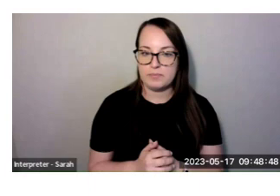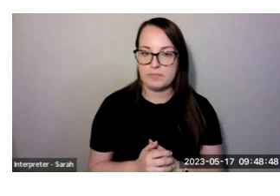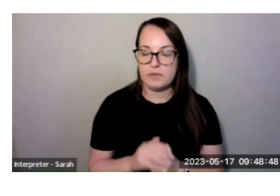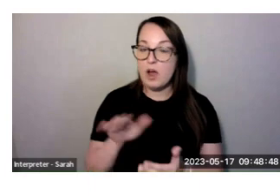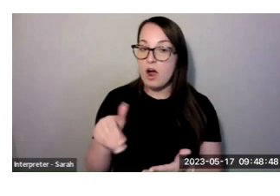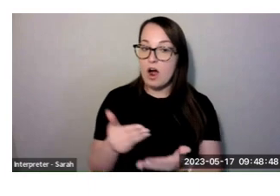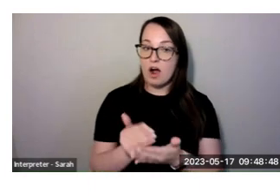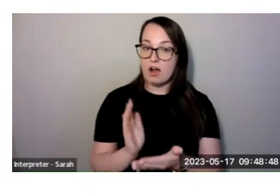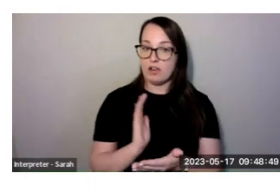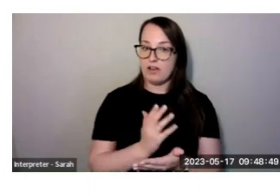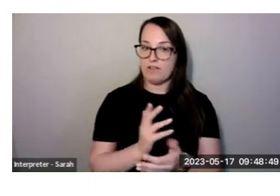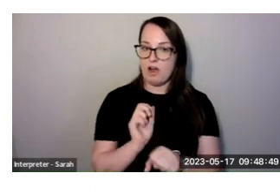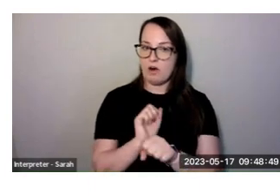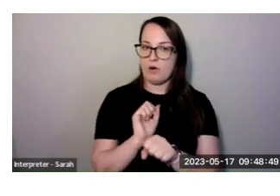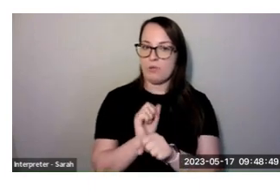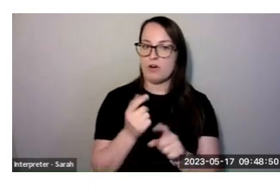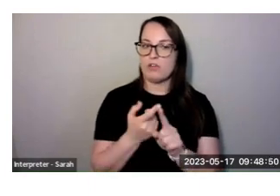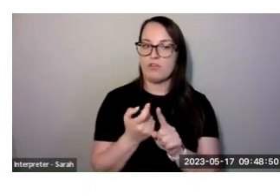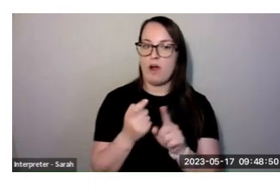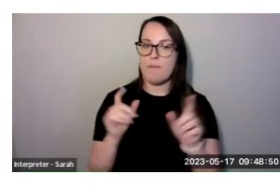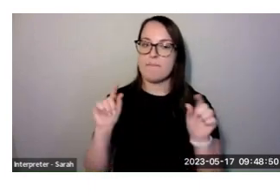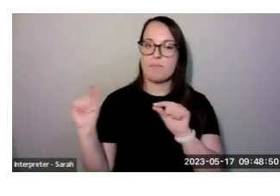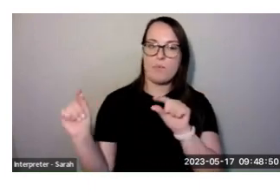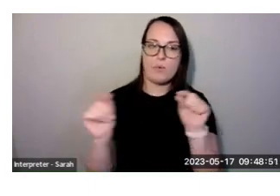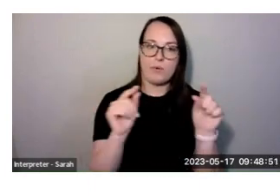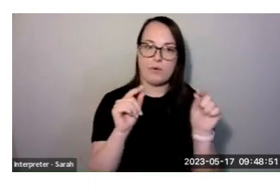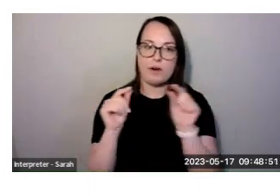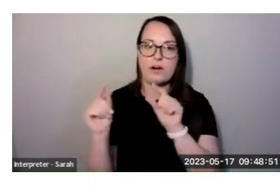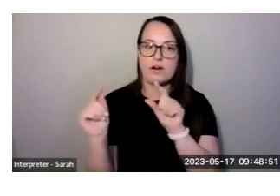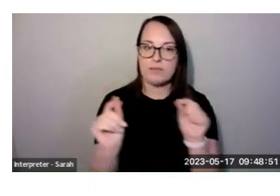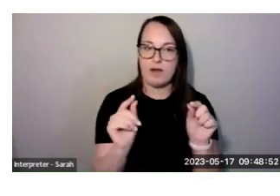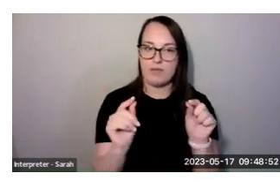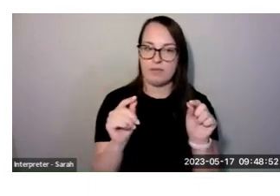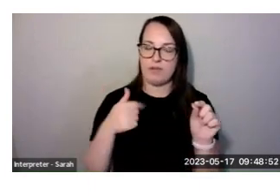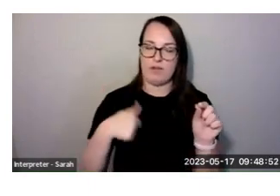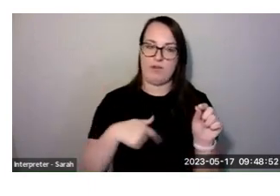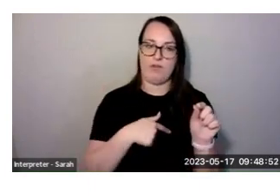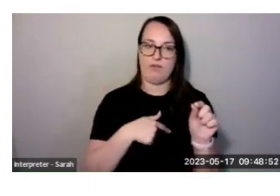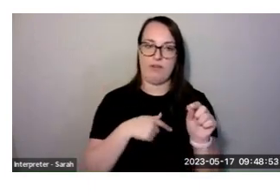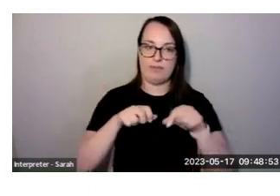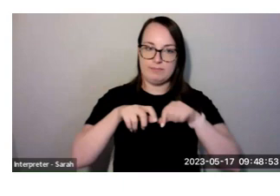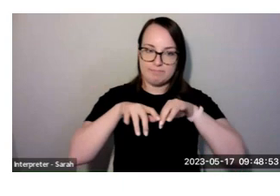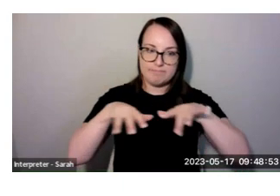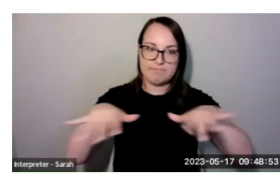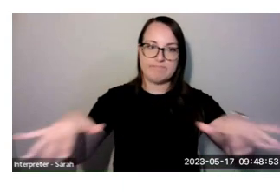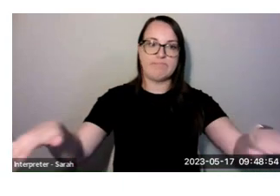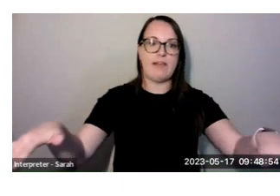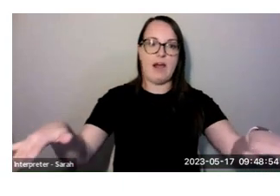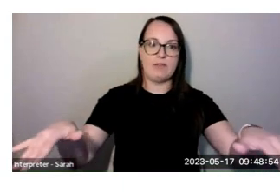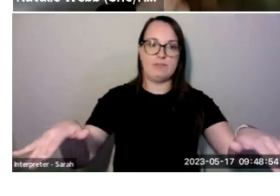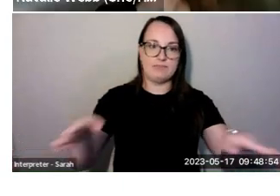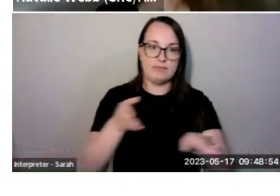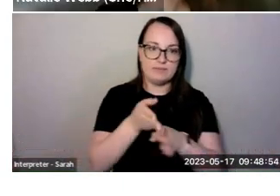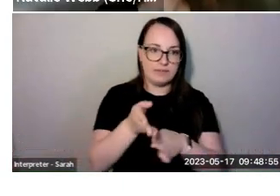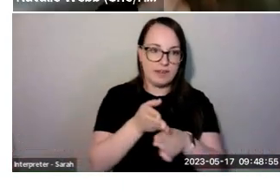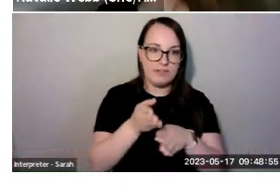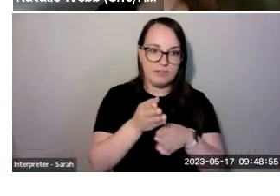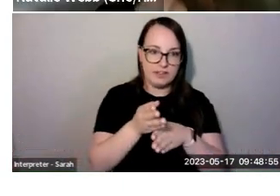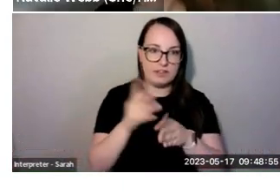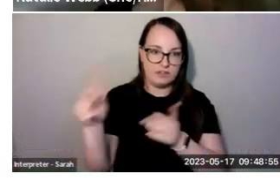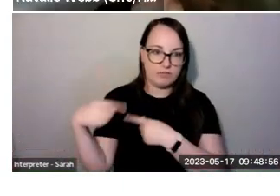, and once we -- you know, we -- our work does come from word of mouth. We have been out in the field for